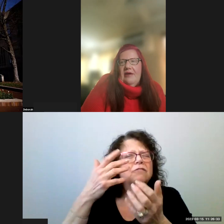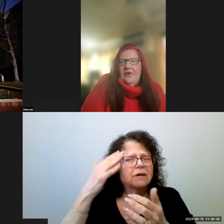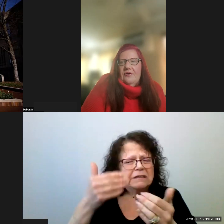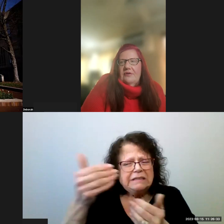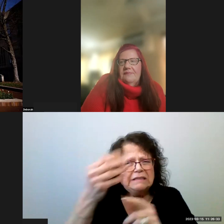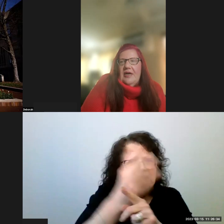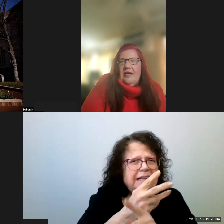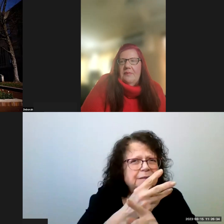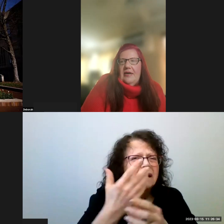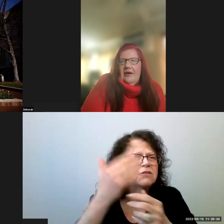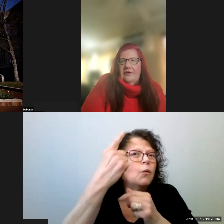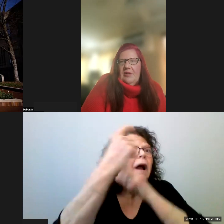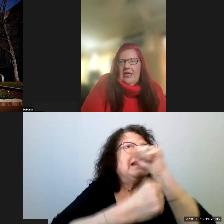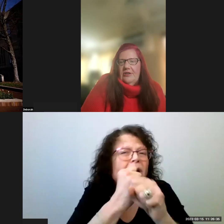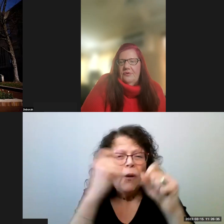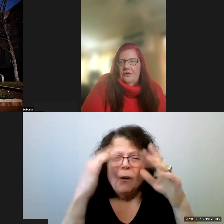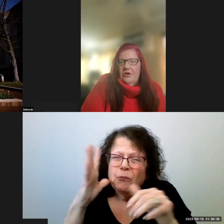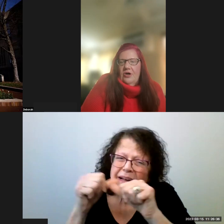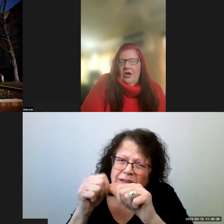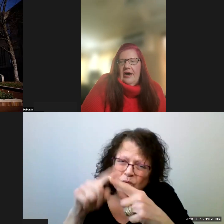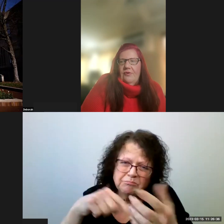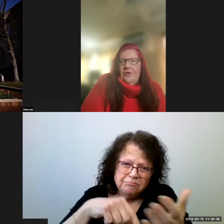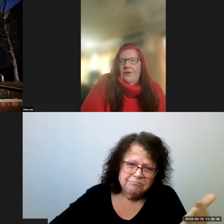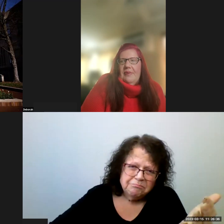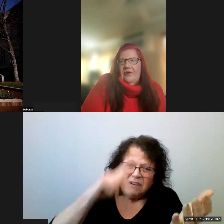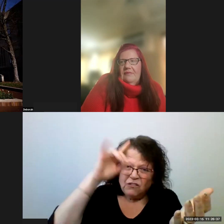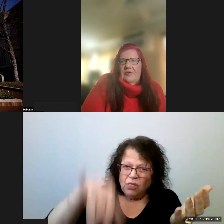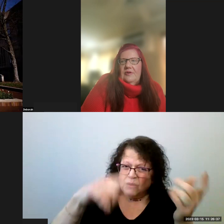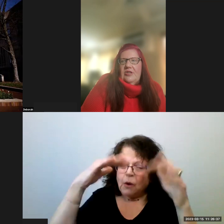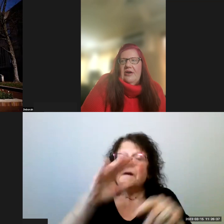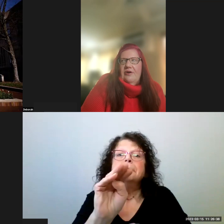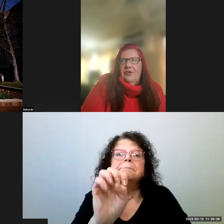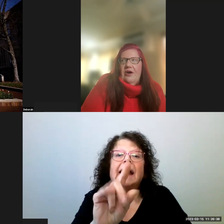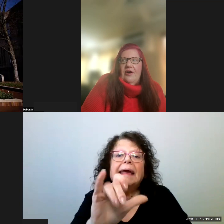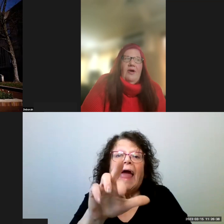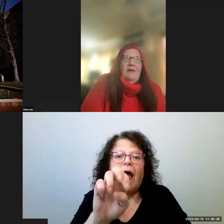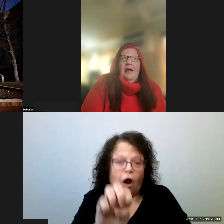for those. I know Medicare is planning to. I don't know about standard health care.